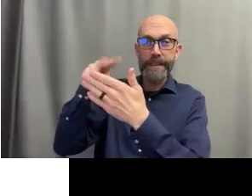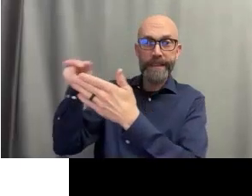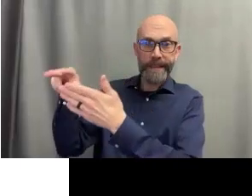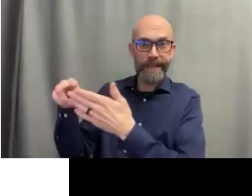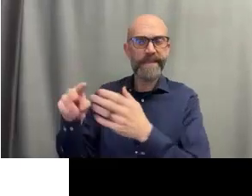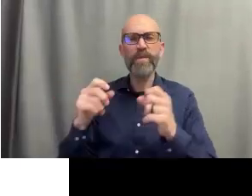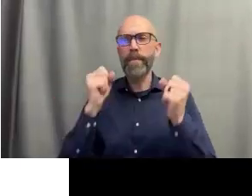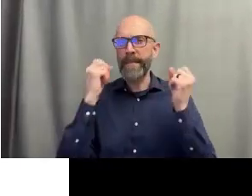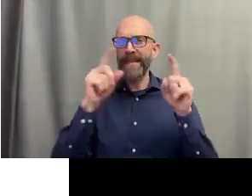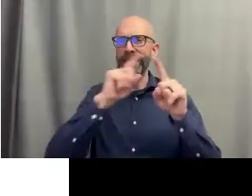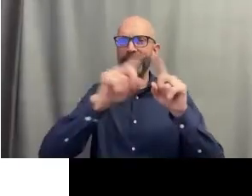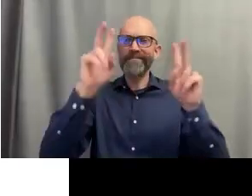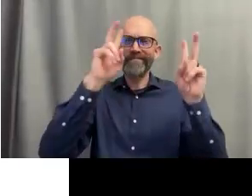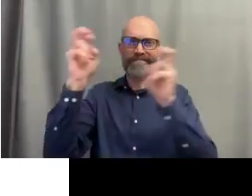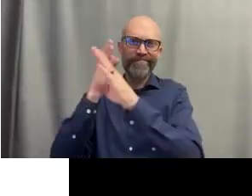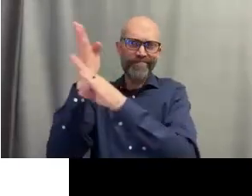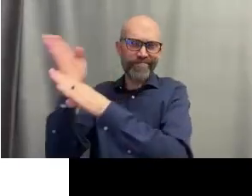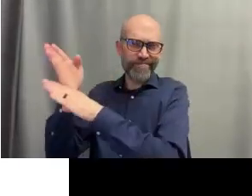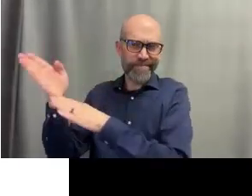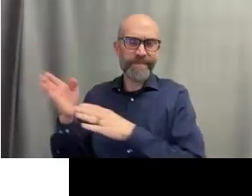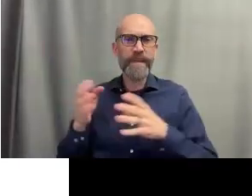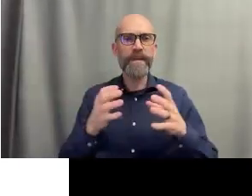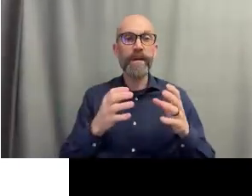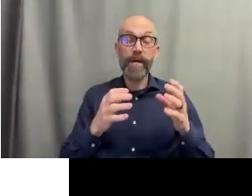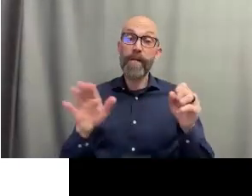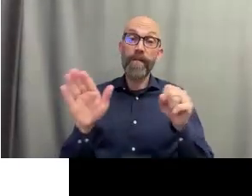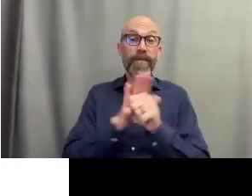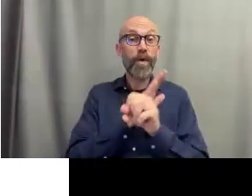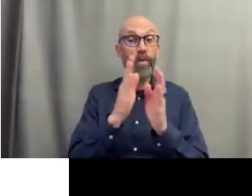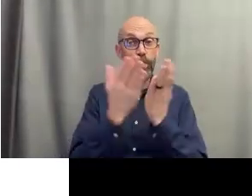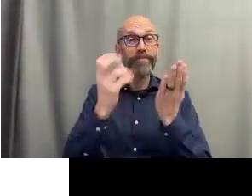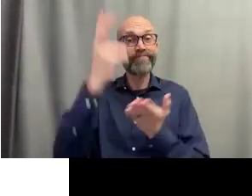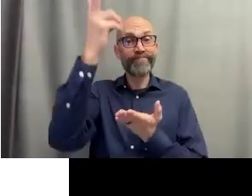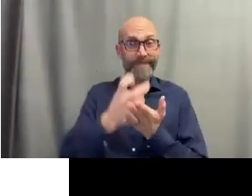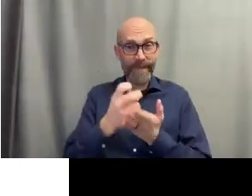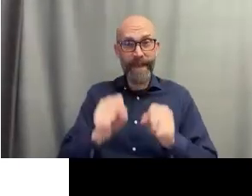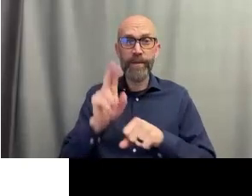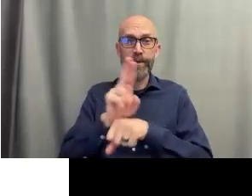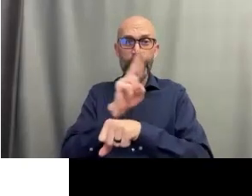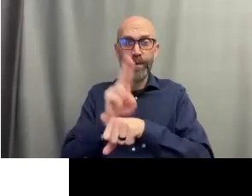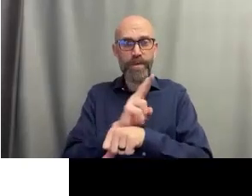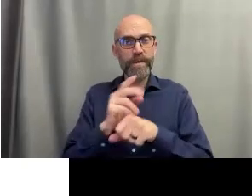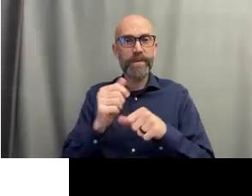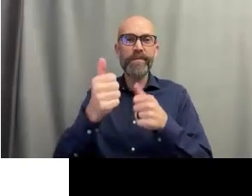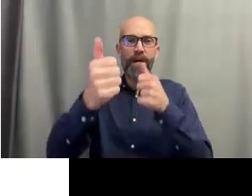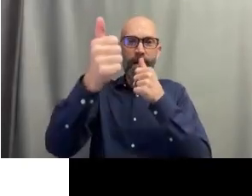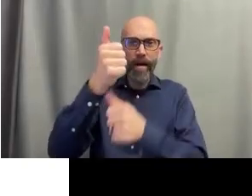These are again full textbooks that you can download and use, that are under Creative Commons license.